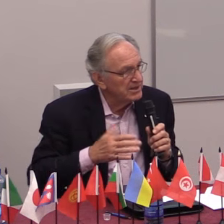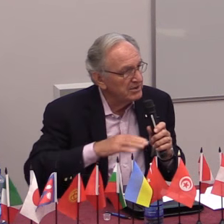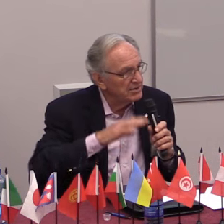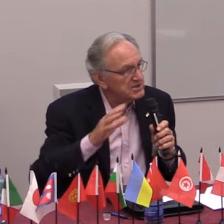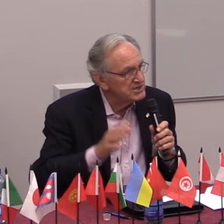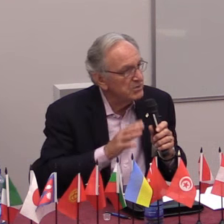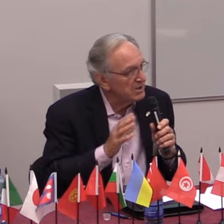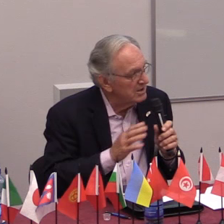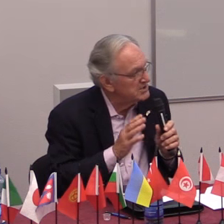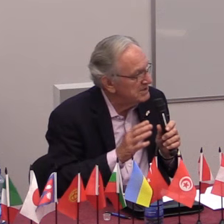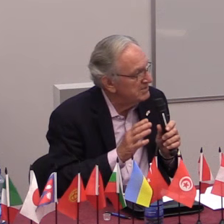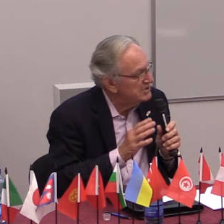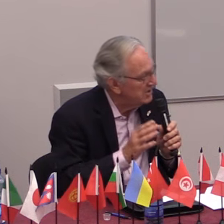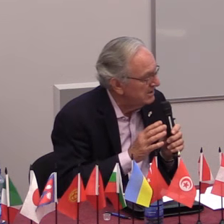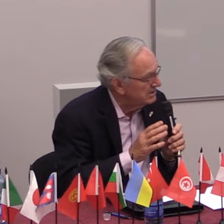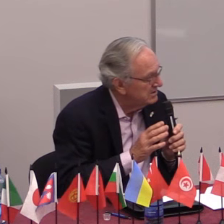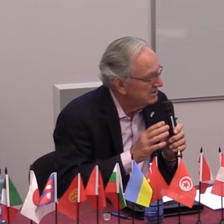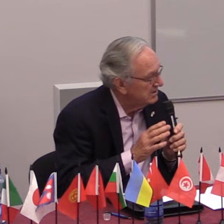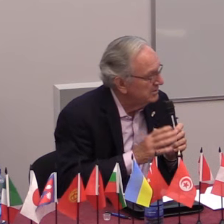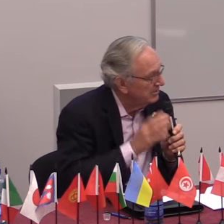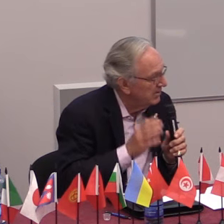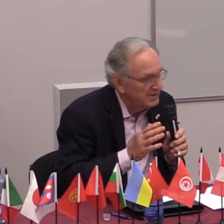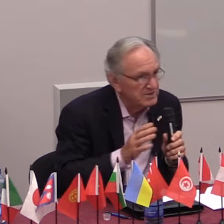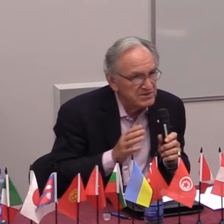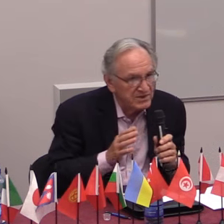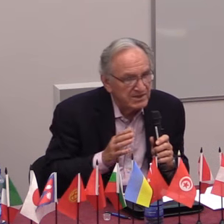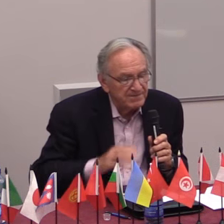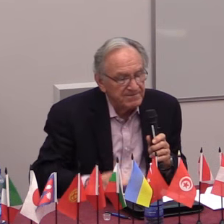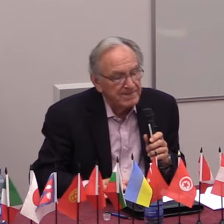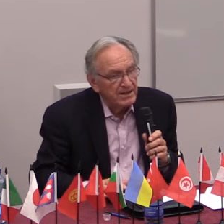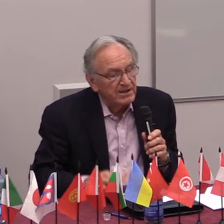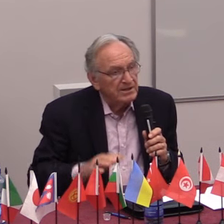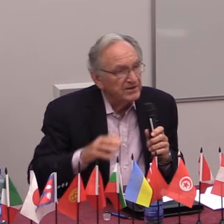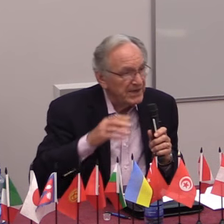and look and see what laws need to be changed to comply with this treaty.